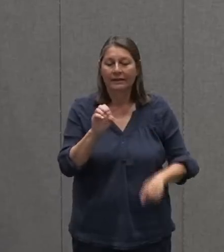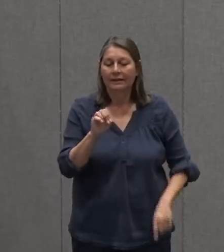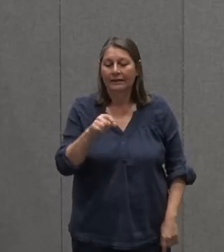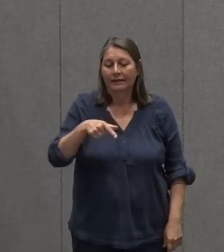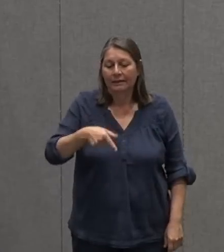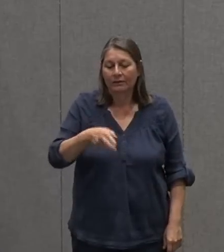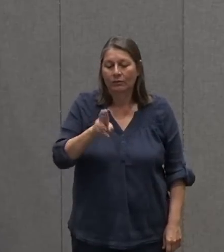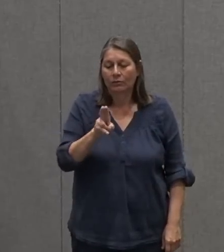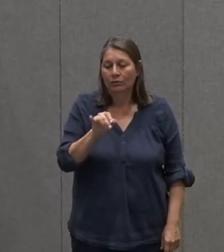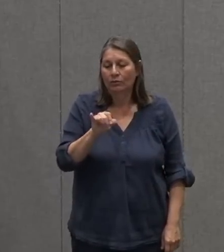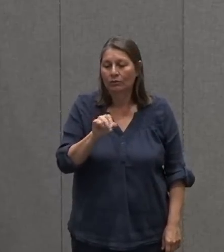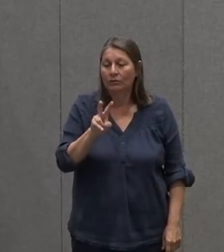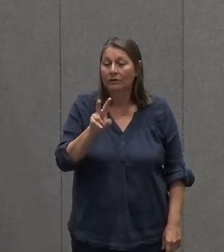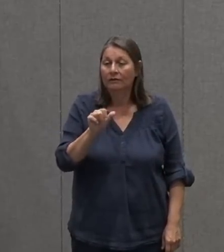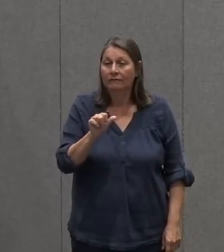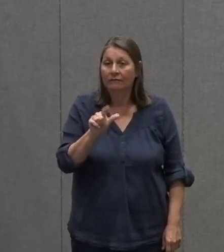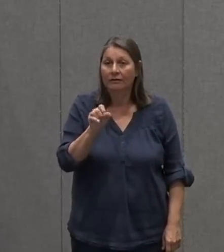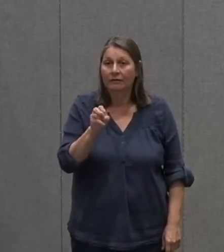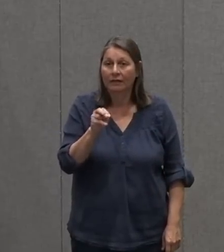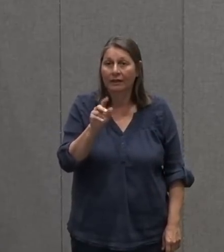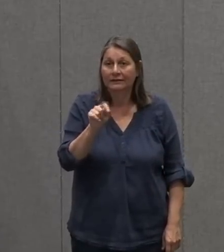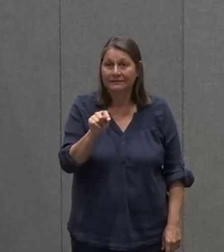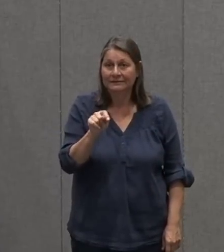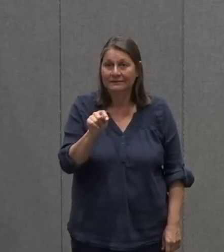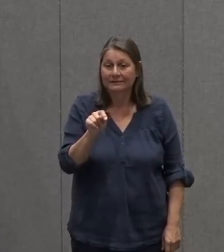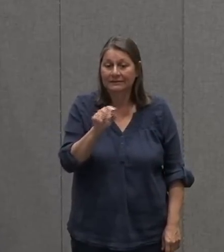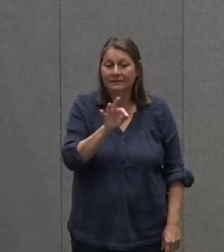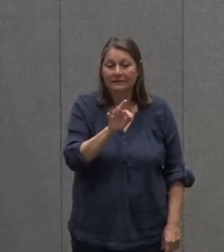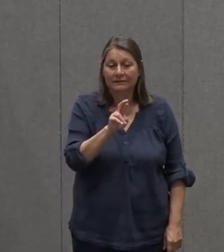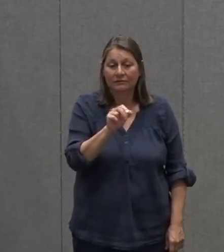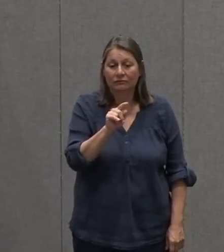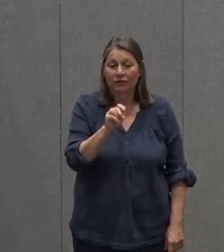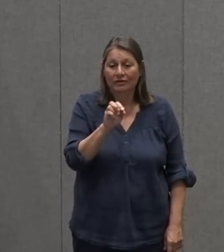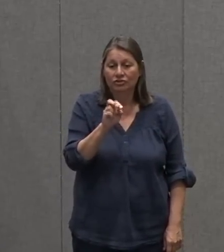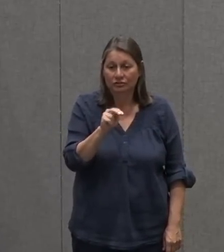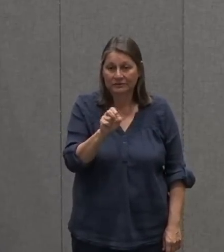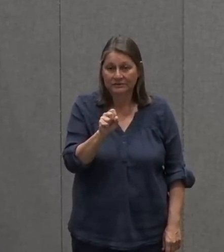This one was all about finding the numerator and denominator